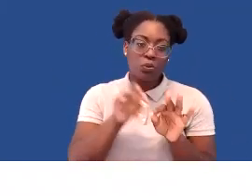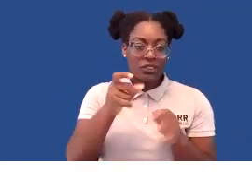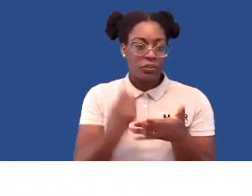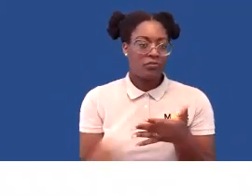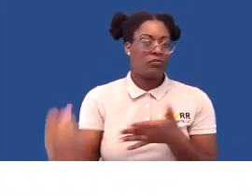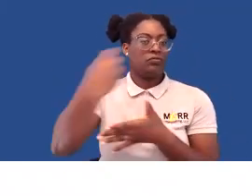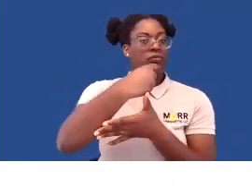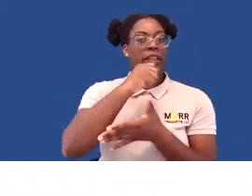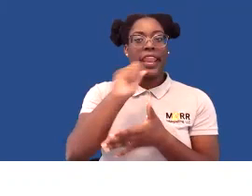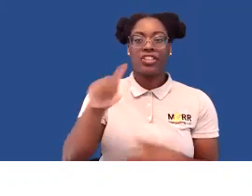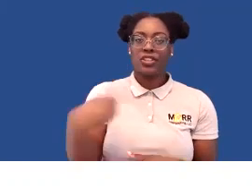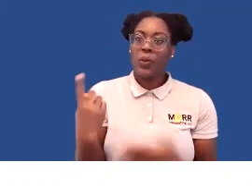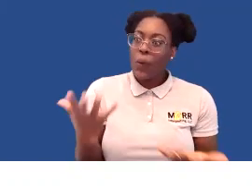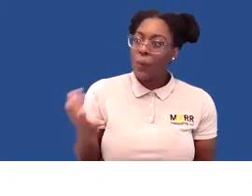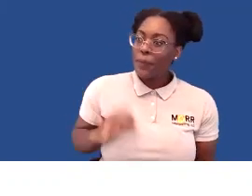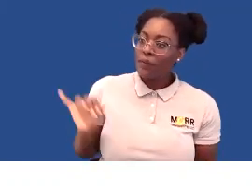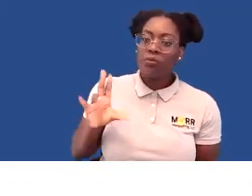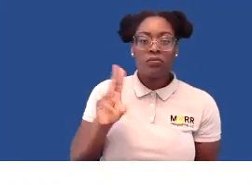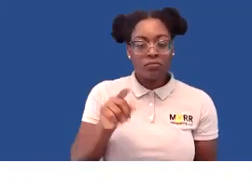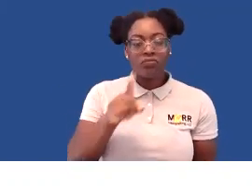because they are front and center in the research.